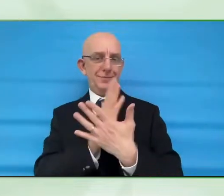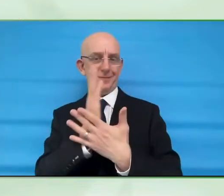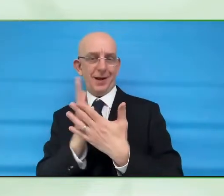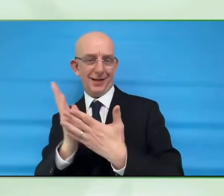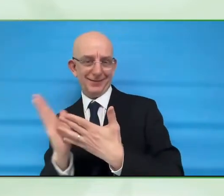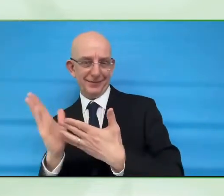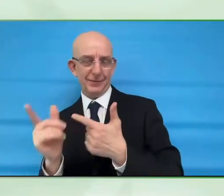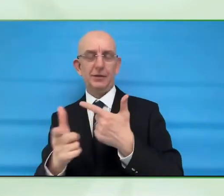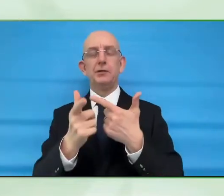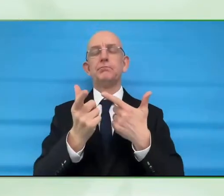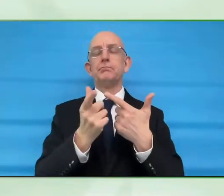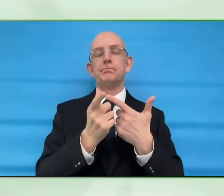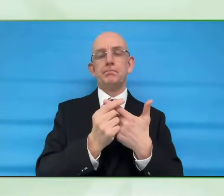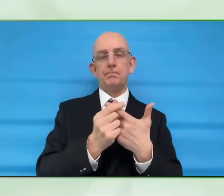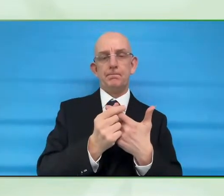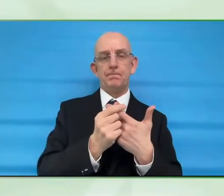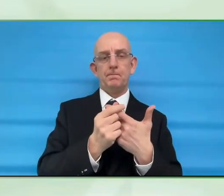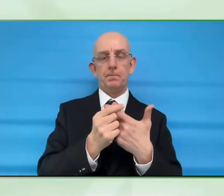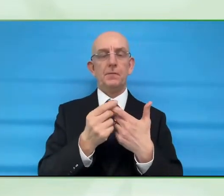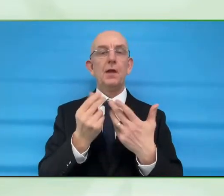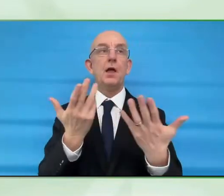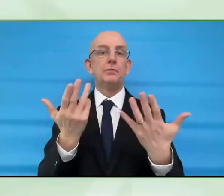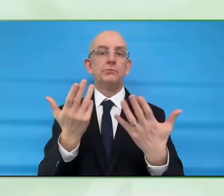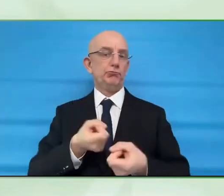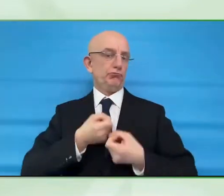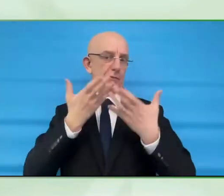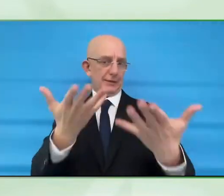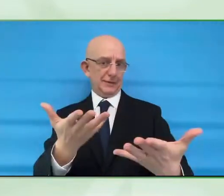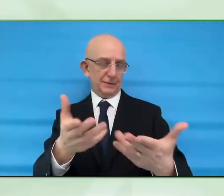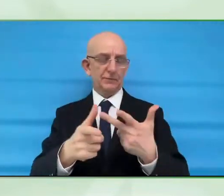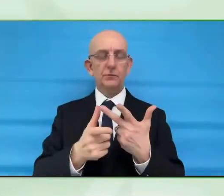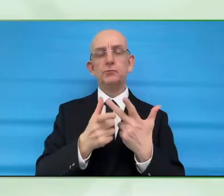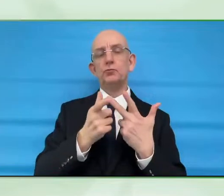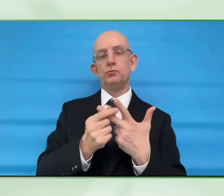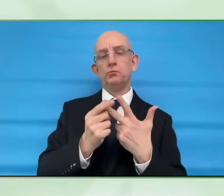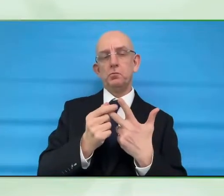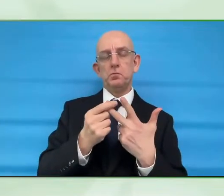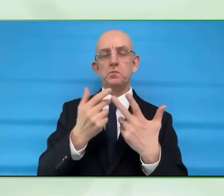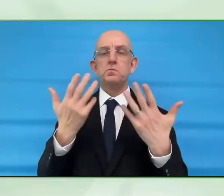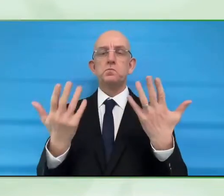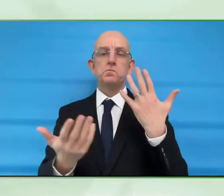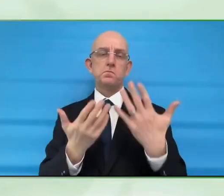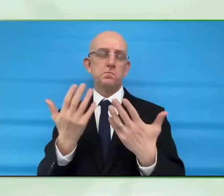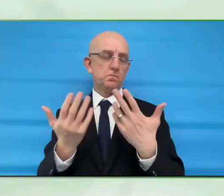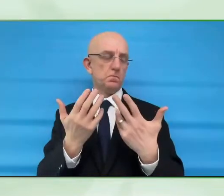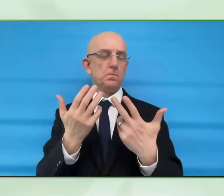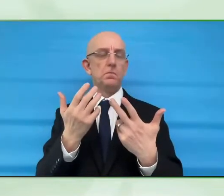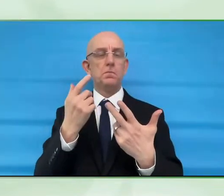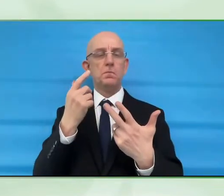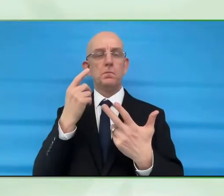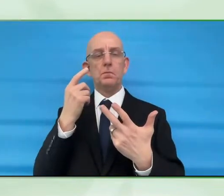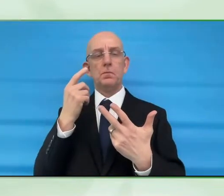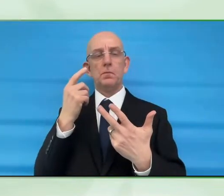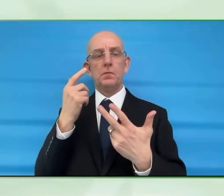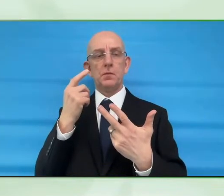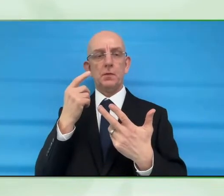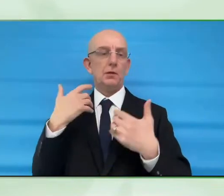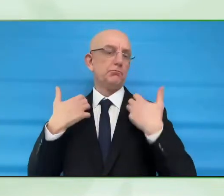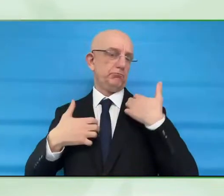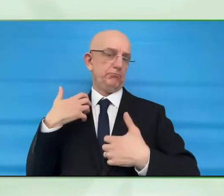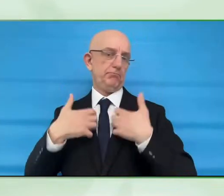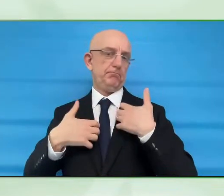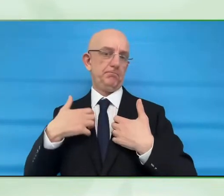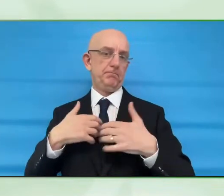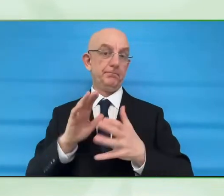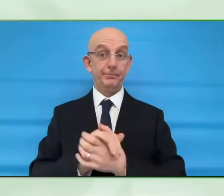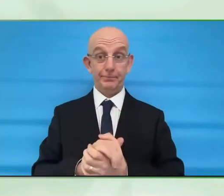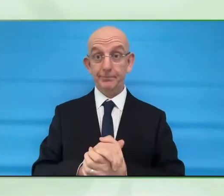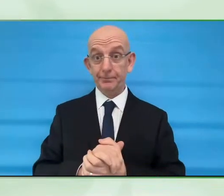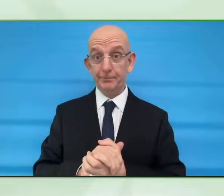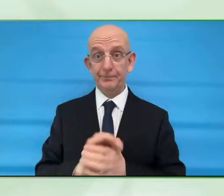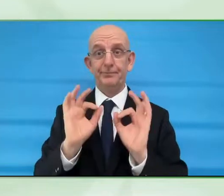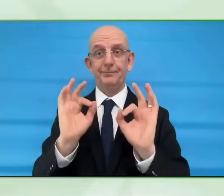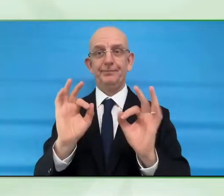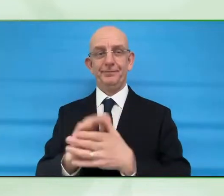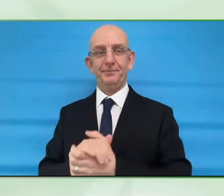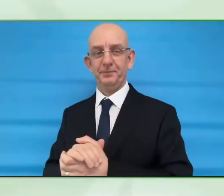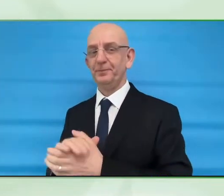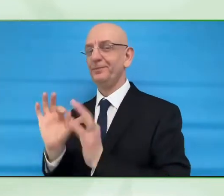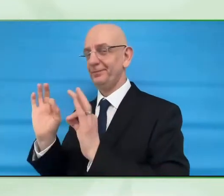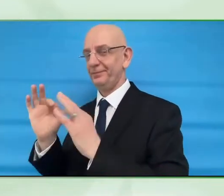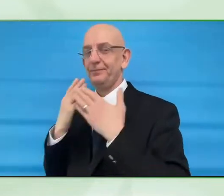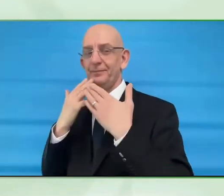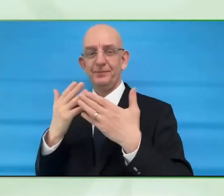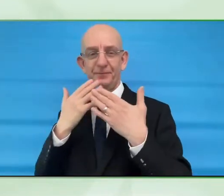to make a trip to your planetary to have a look.